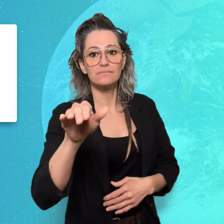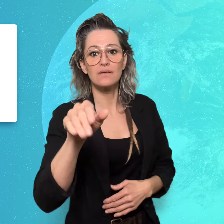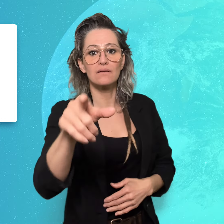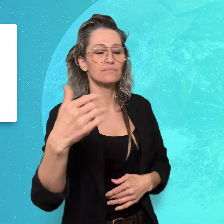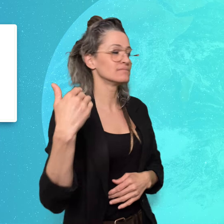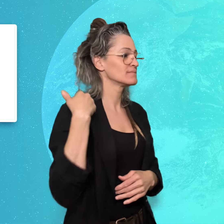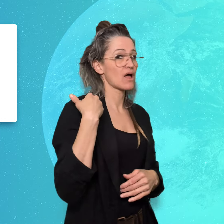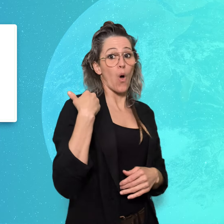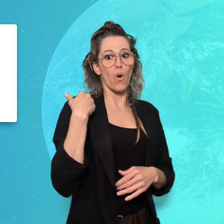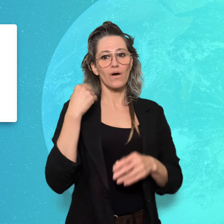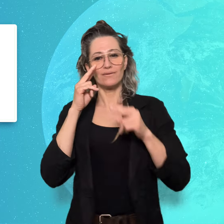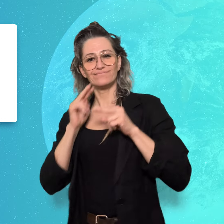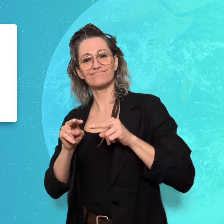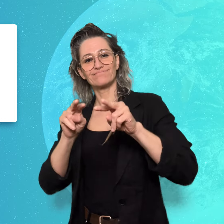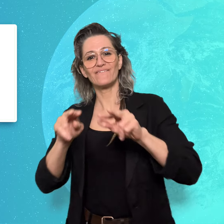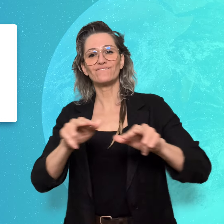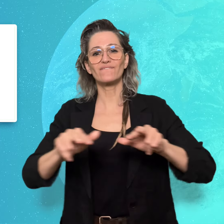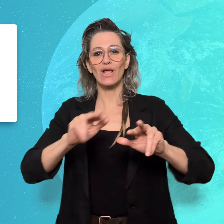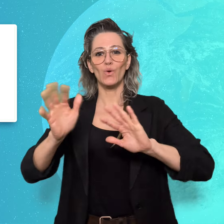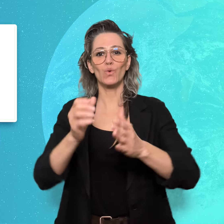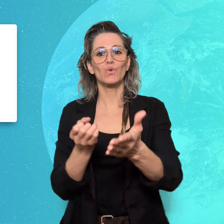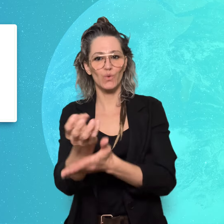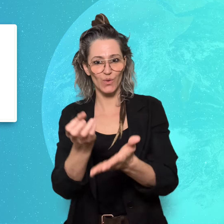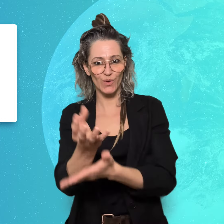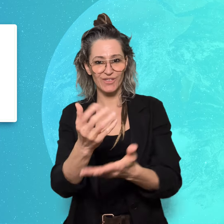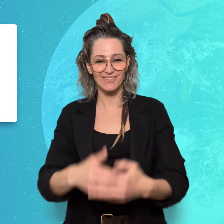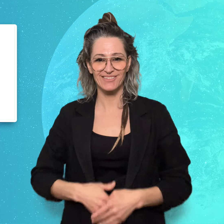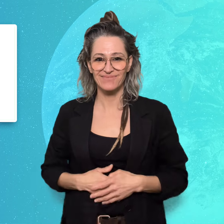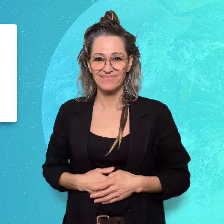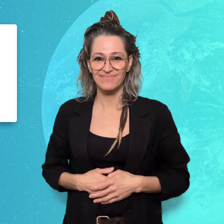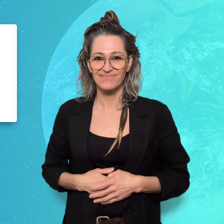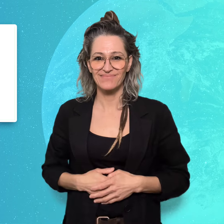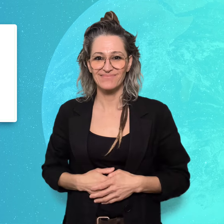so that you'll never miss a video!